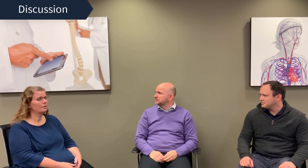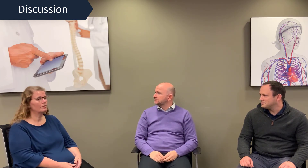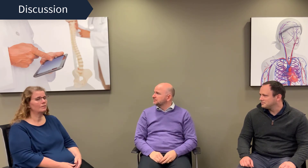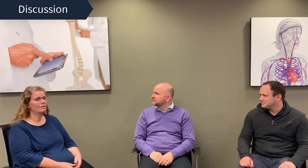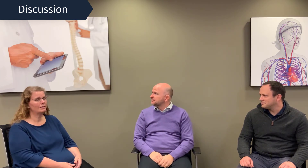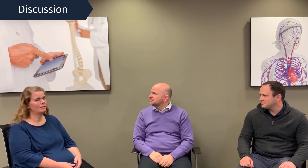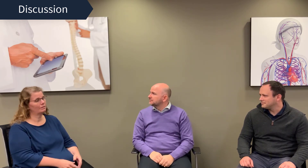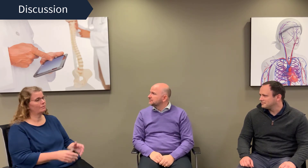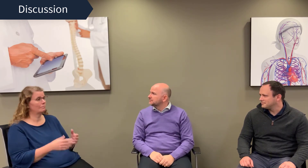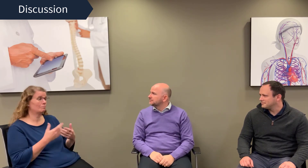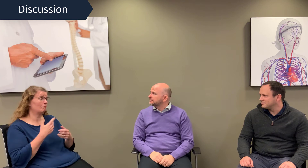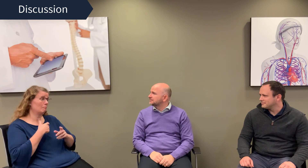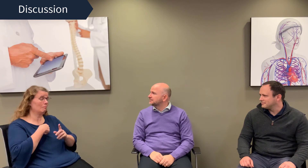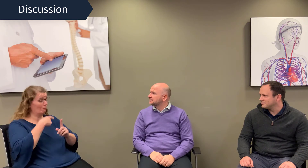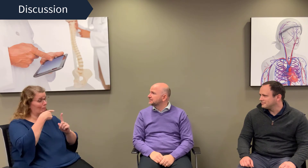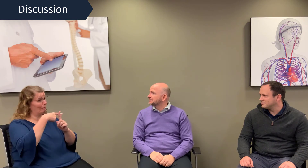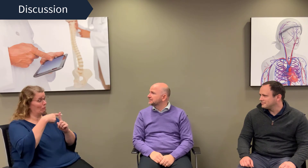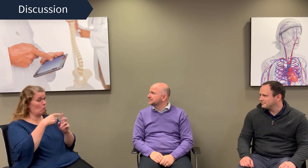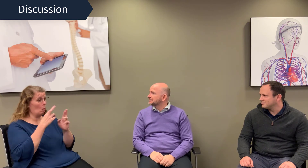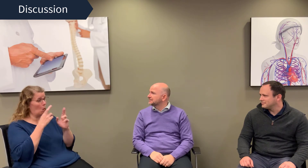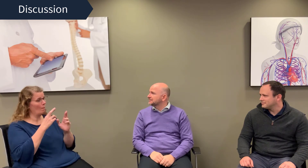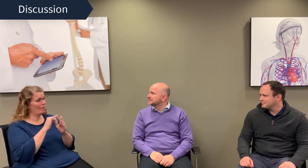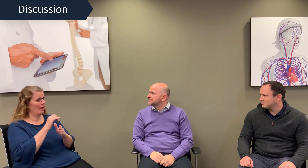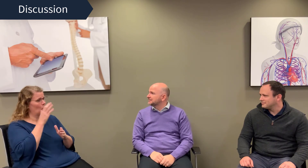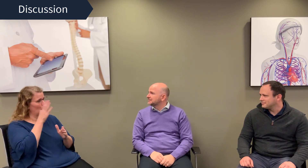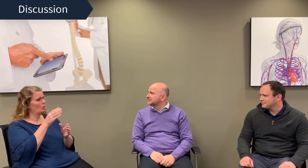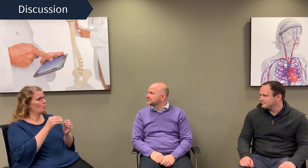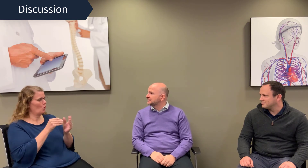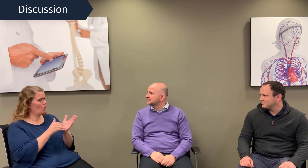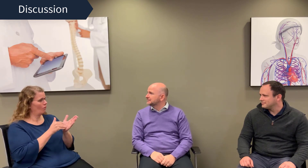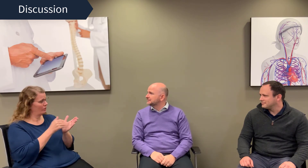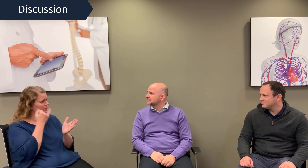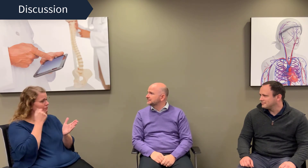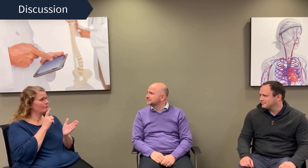It is our sincere hope that the research will encourage more clinics to provide